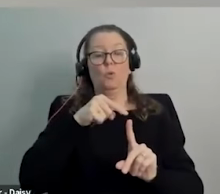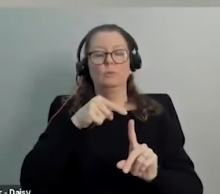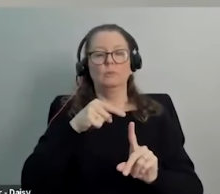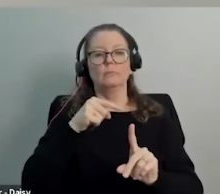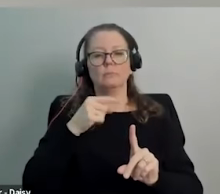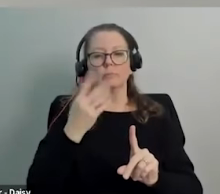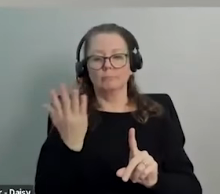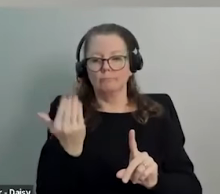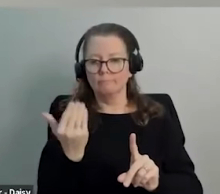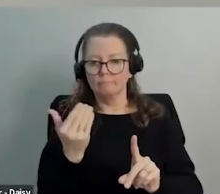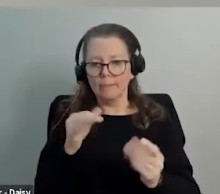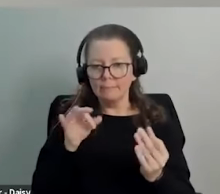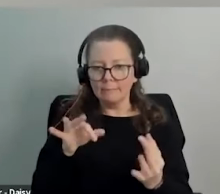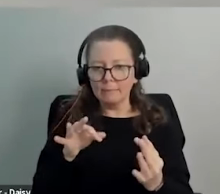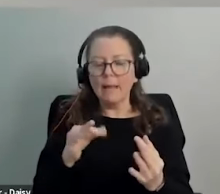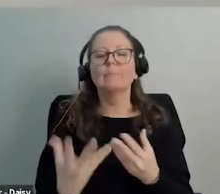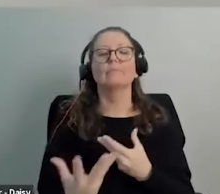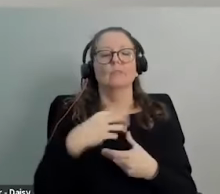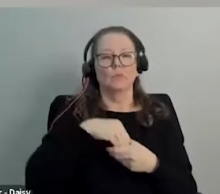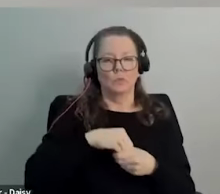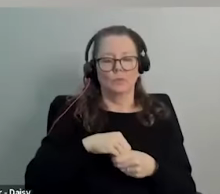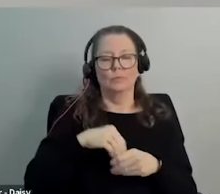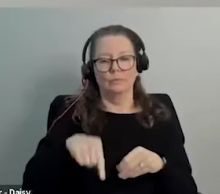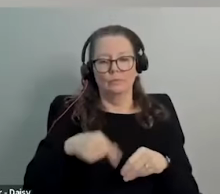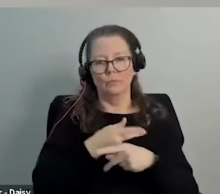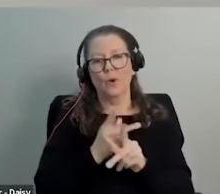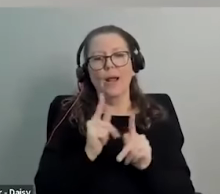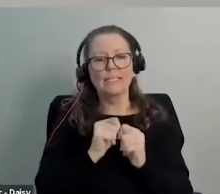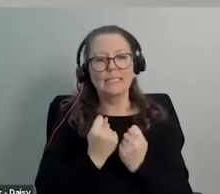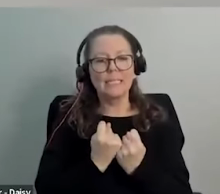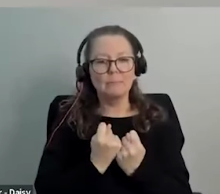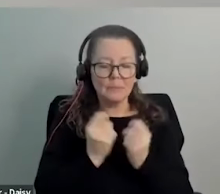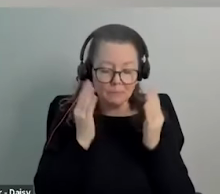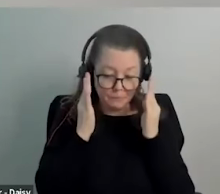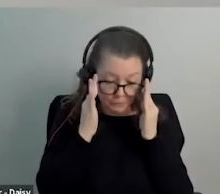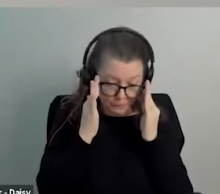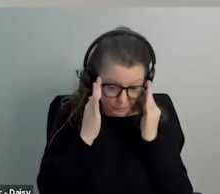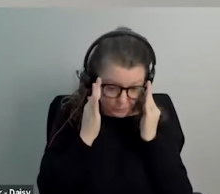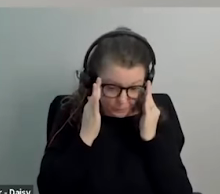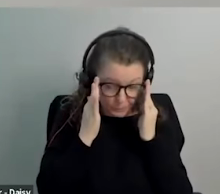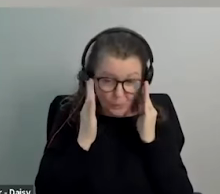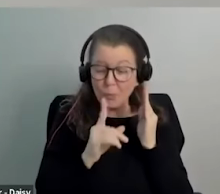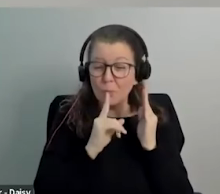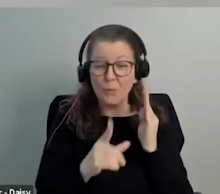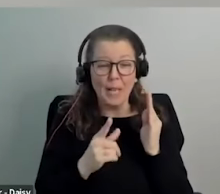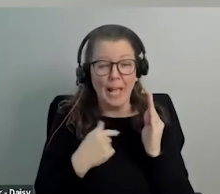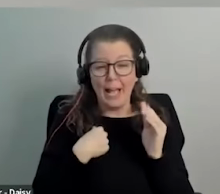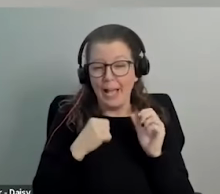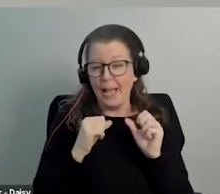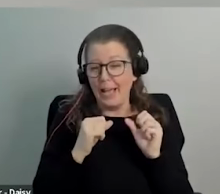and bringing it back into the product teams. So I can share more for sure. I know that Meena, you asked about the journey.